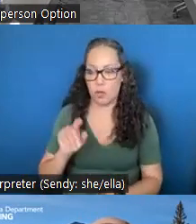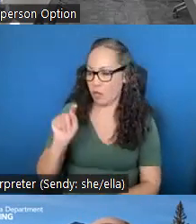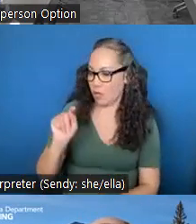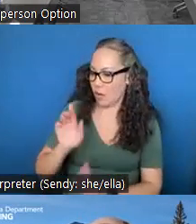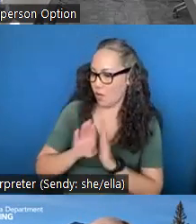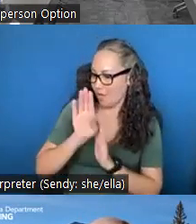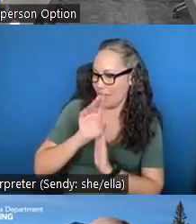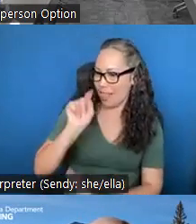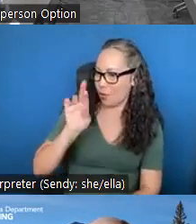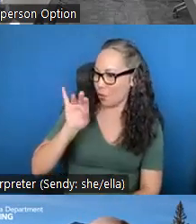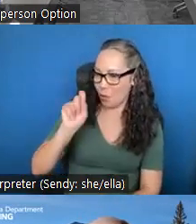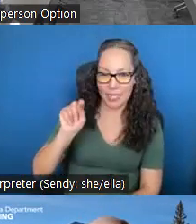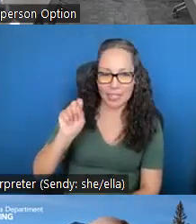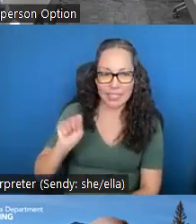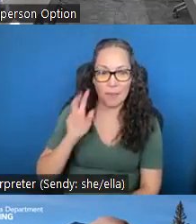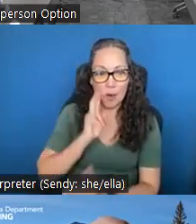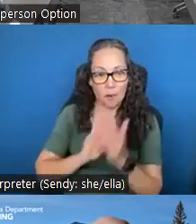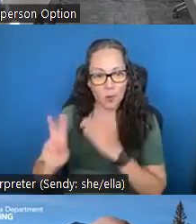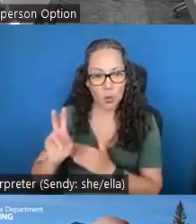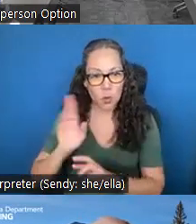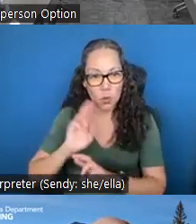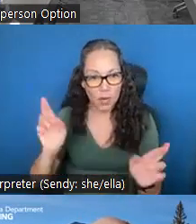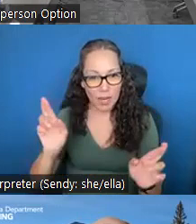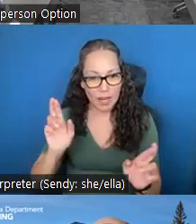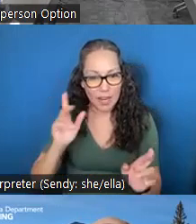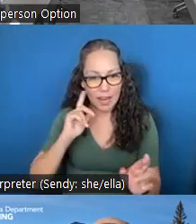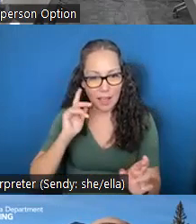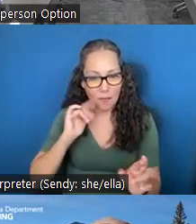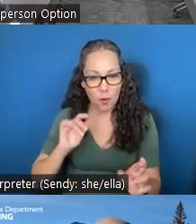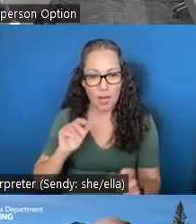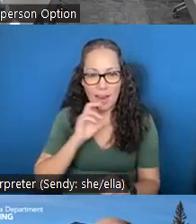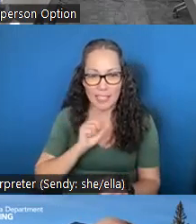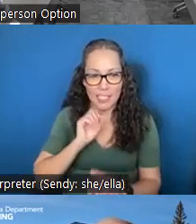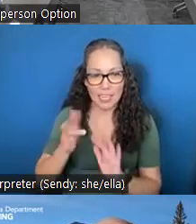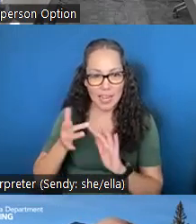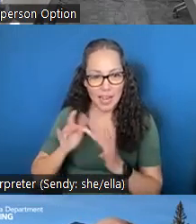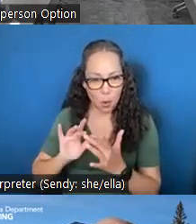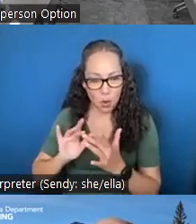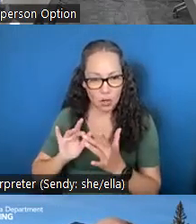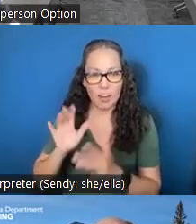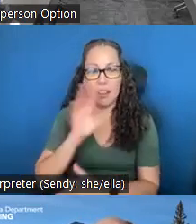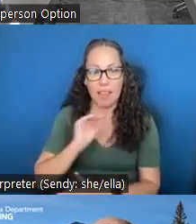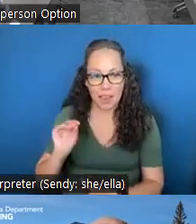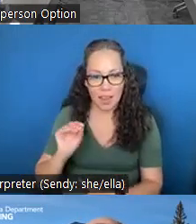Future Ready California aging Network and we're starting to contemplate options for Action to